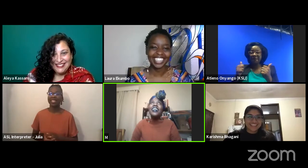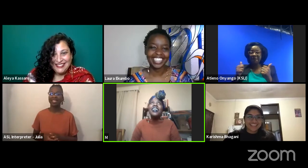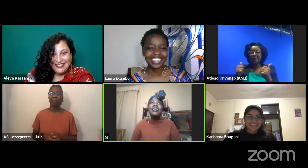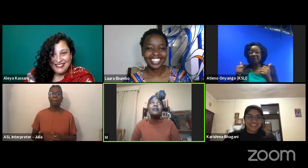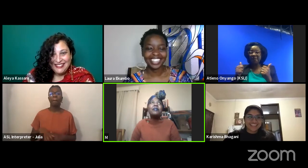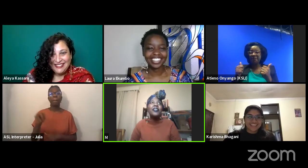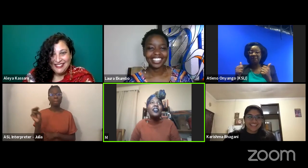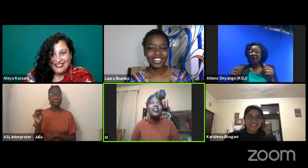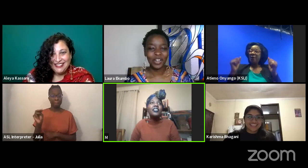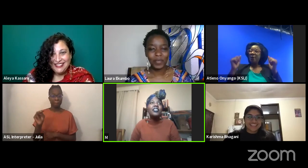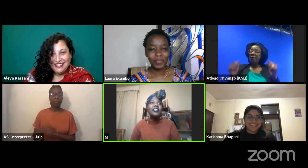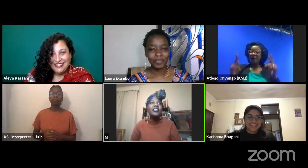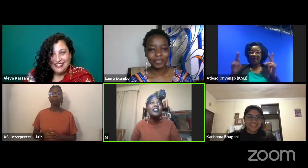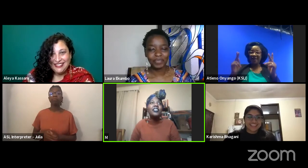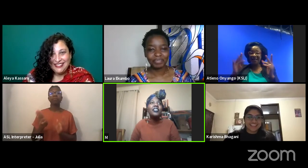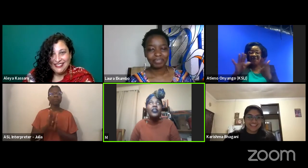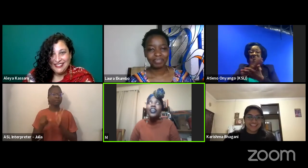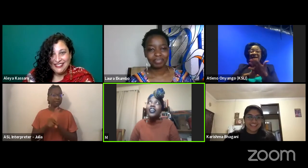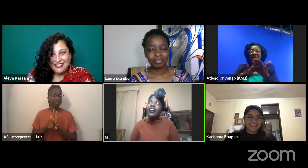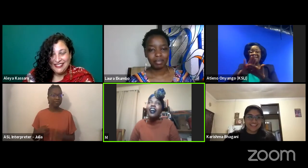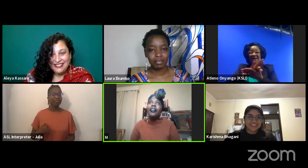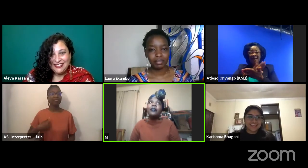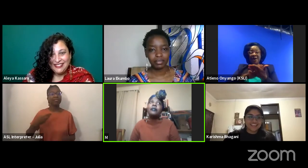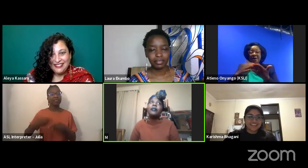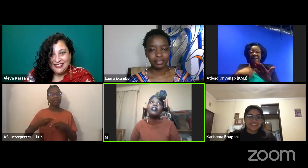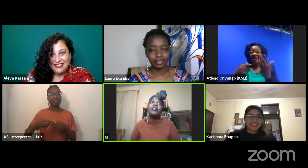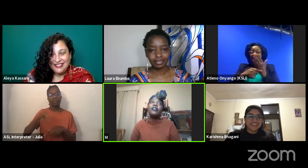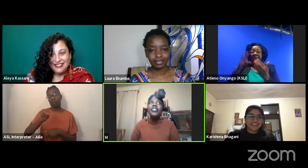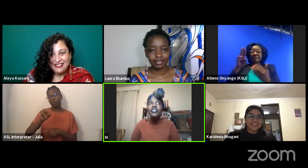Okay, background, I'm Moraa I am a writer, editor,